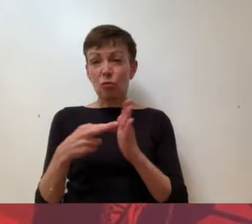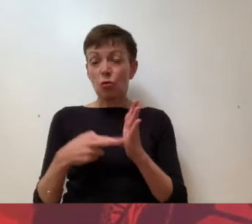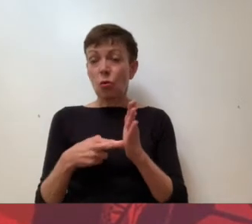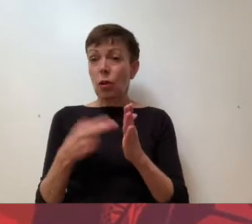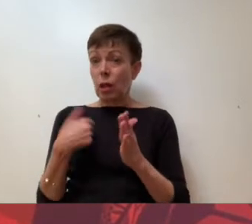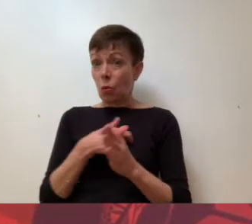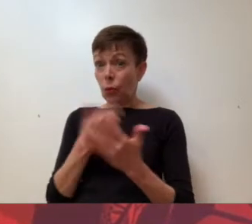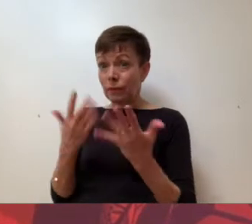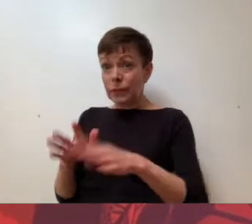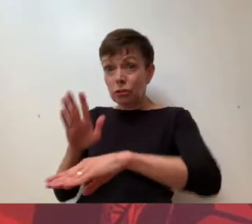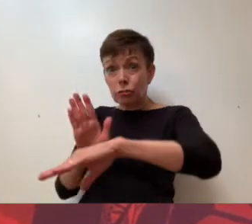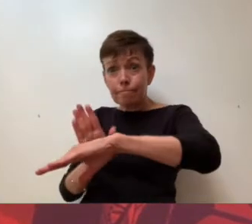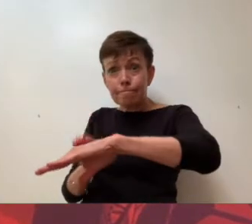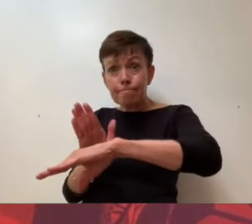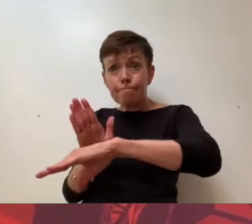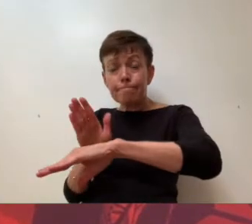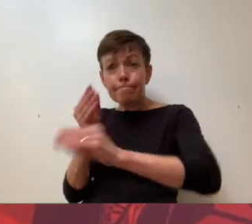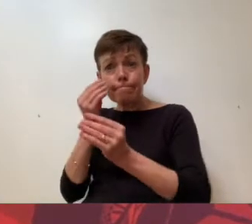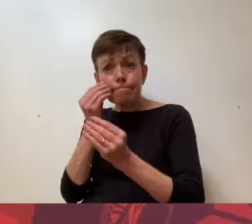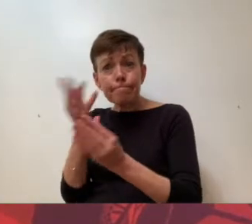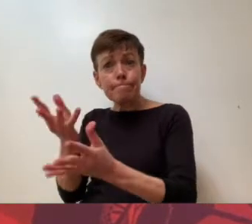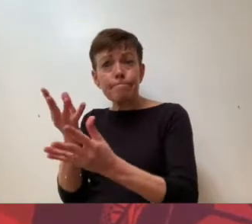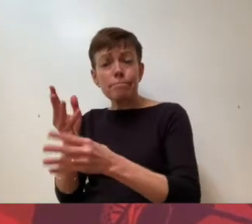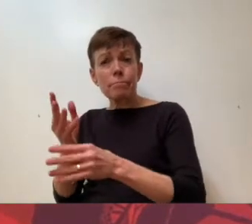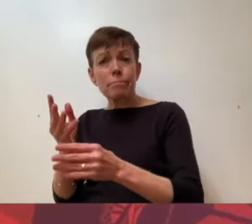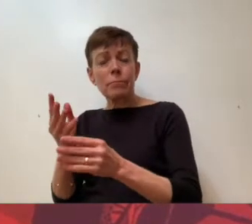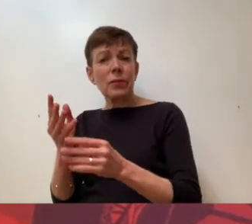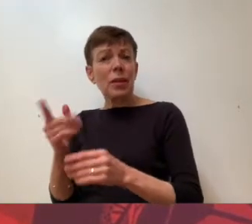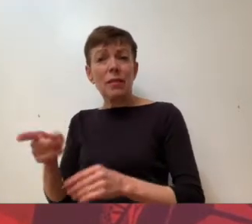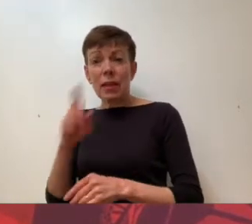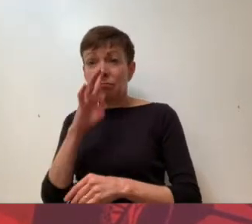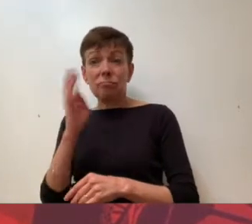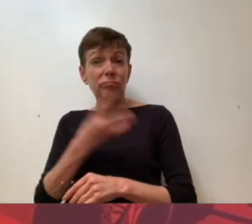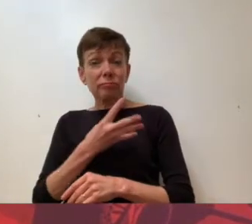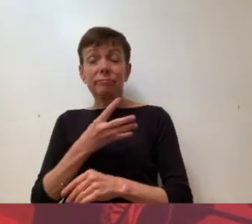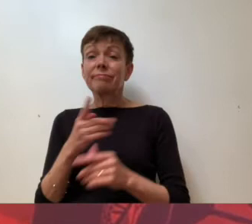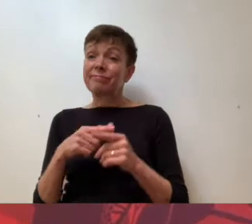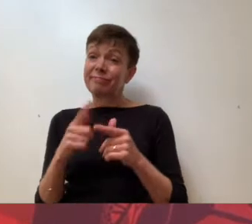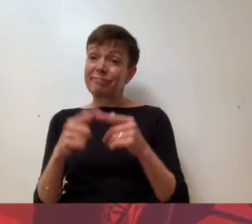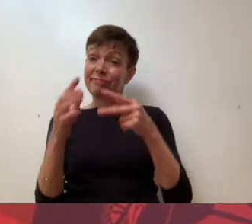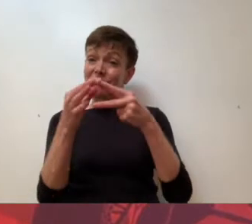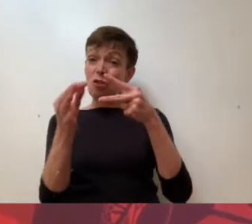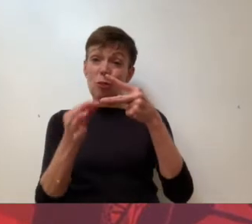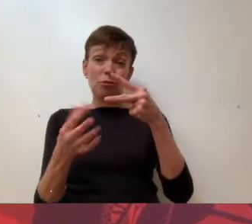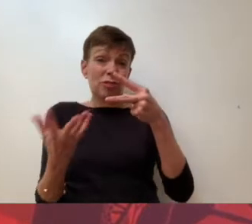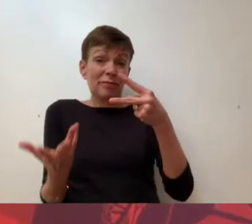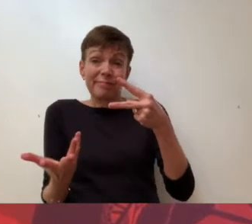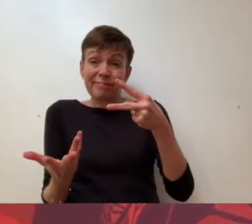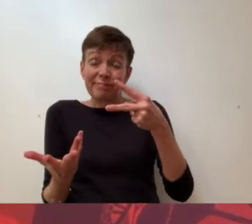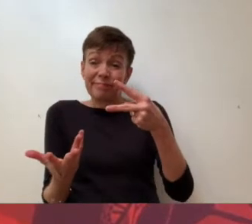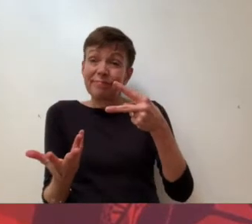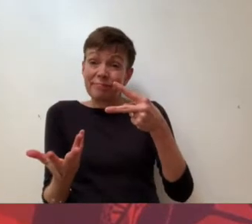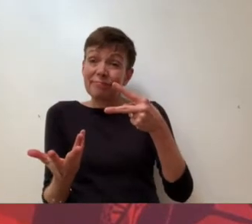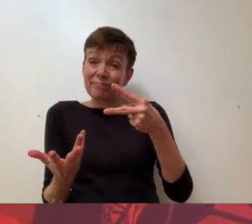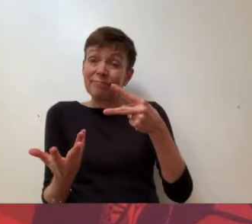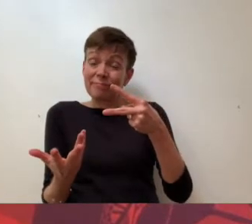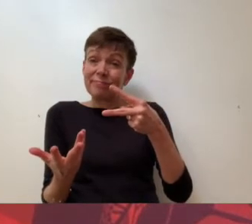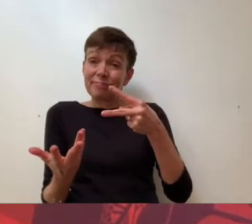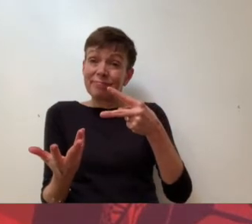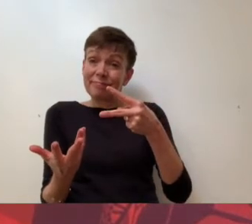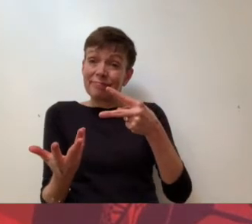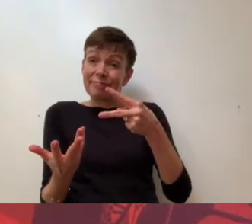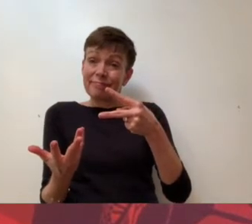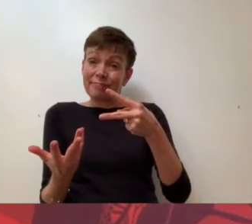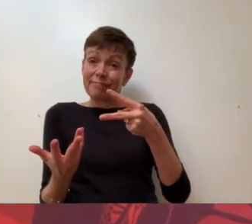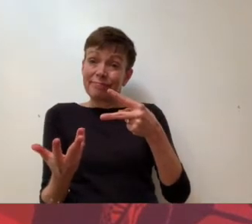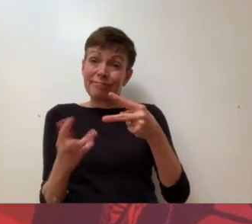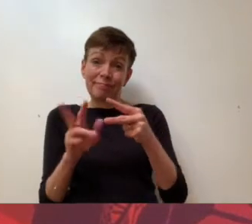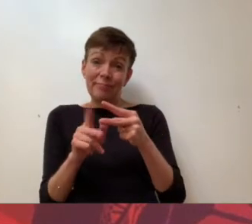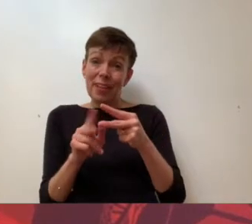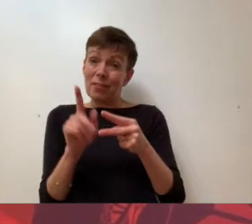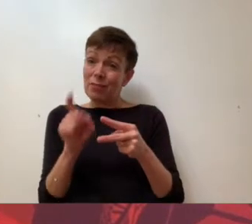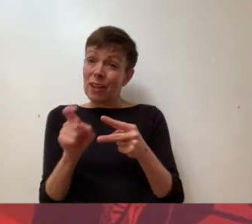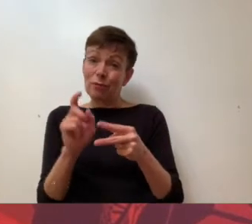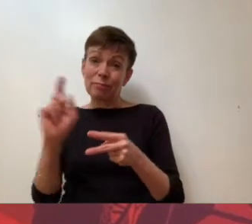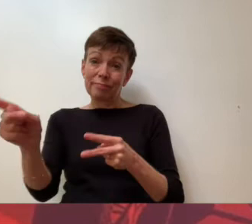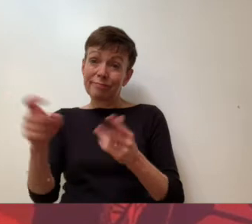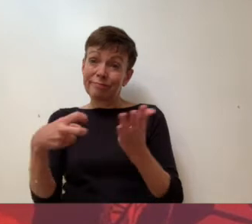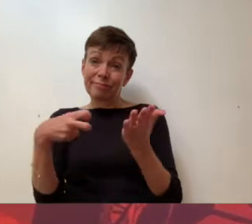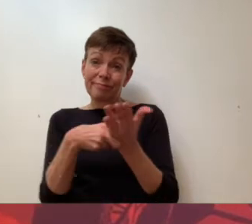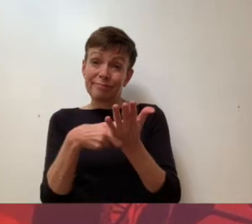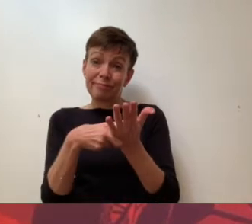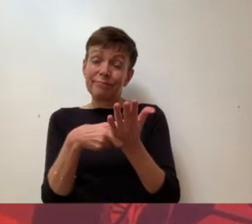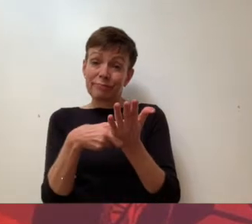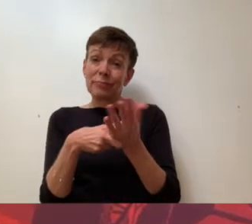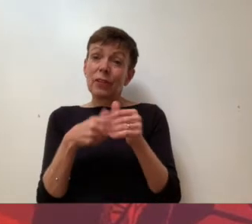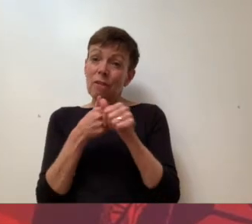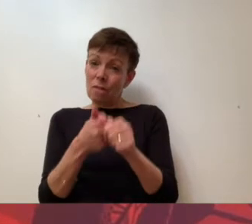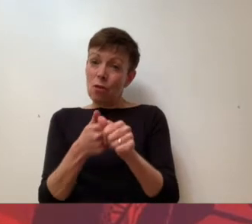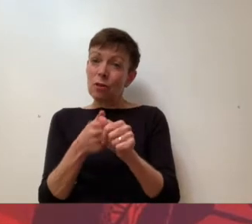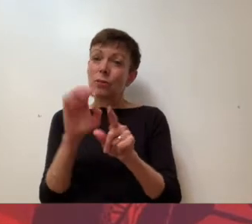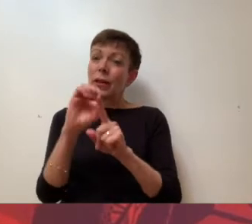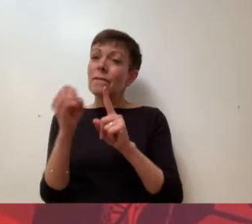is nice, and a great way to encourage our youth, our kids, our families to protect the